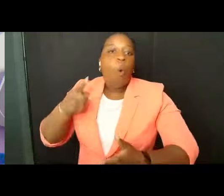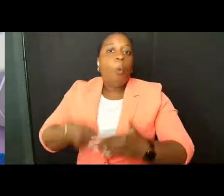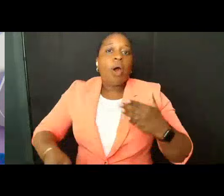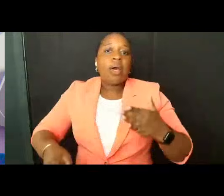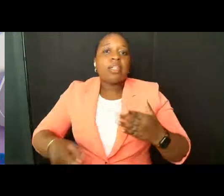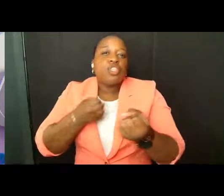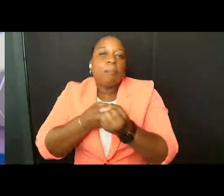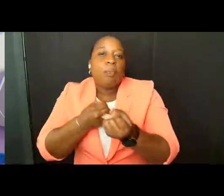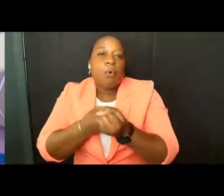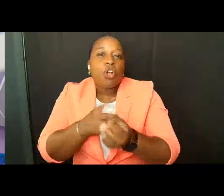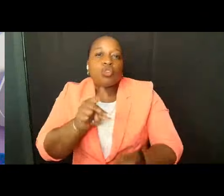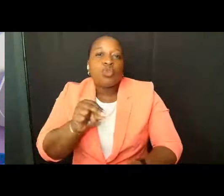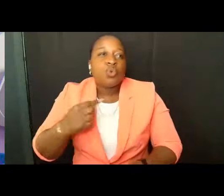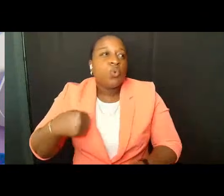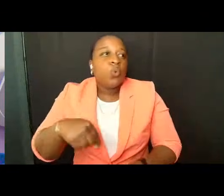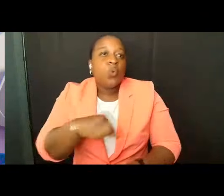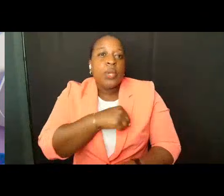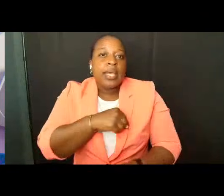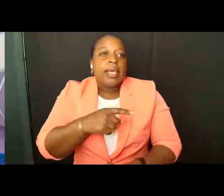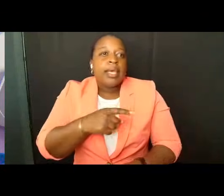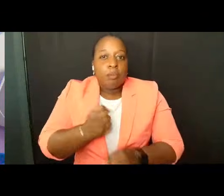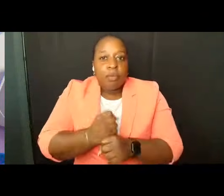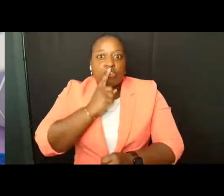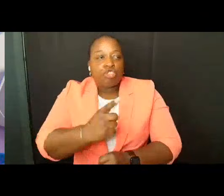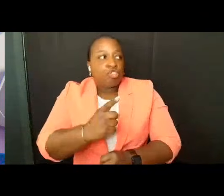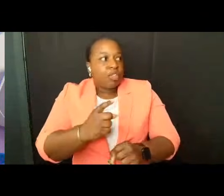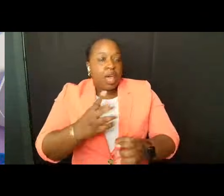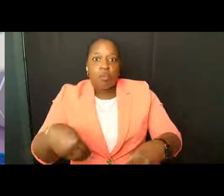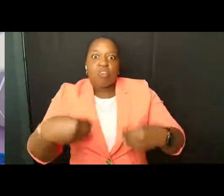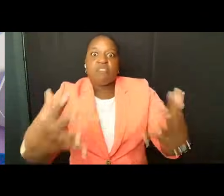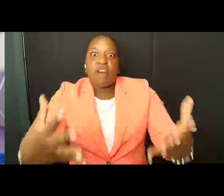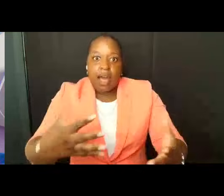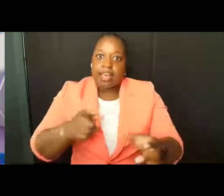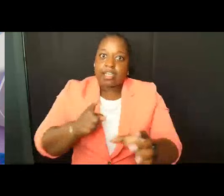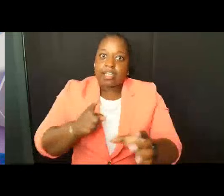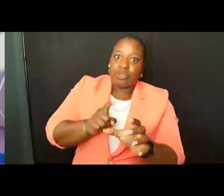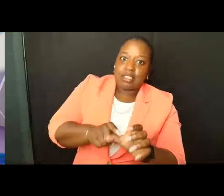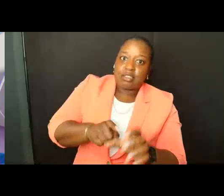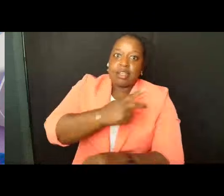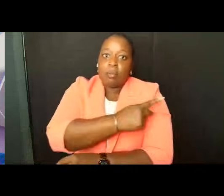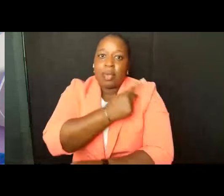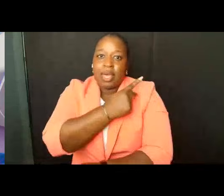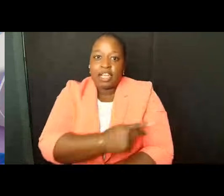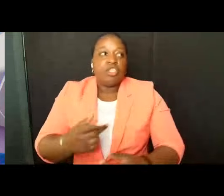to be sure we provide to our patients that are considering or undergoing this therapy?